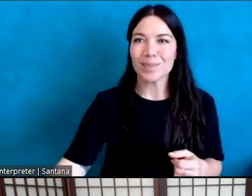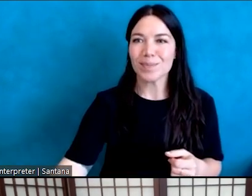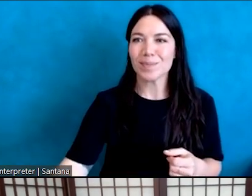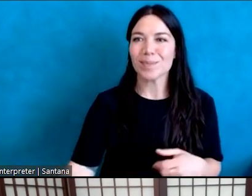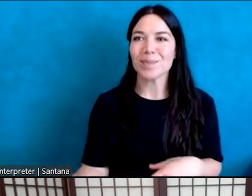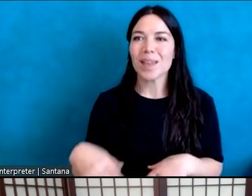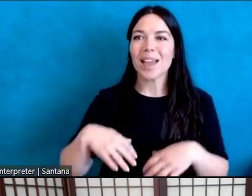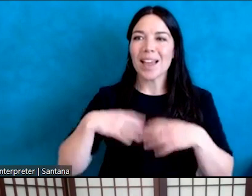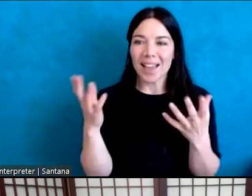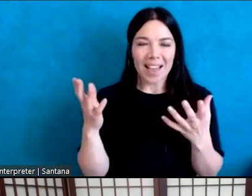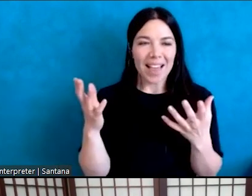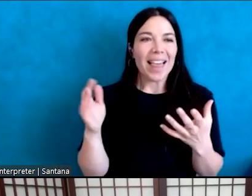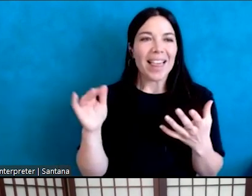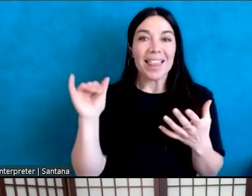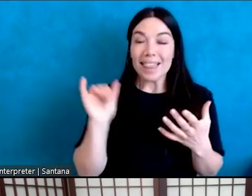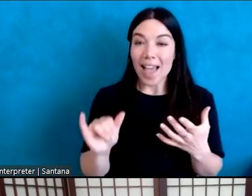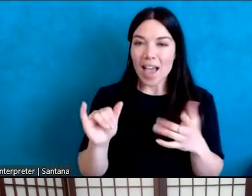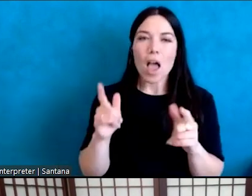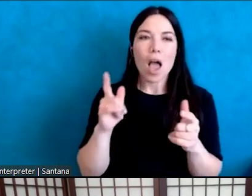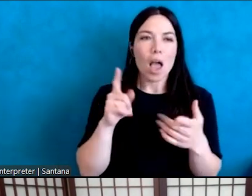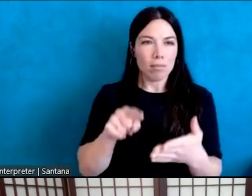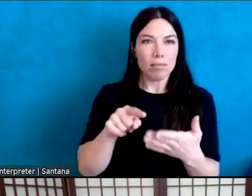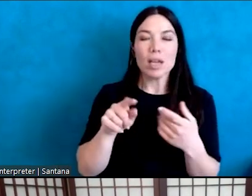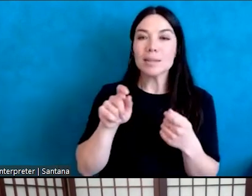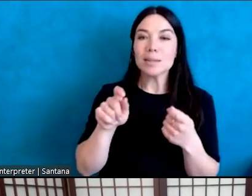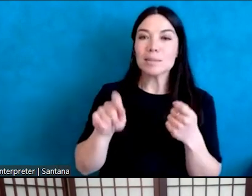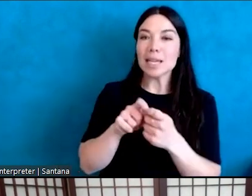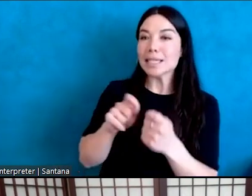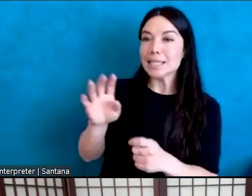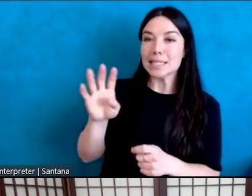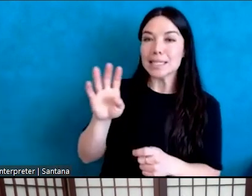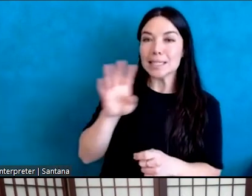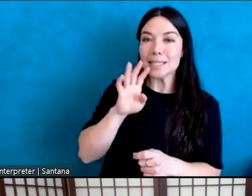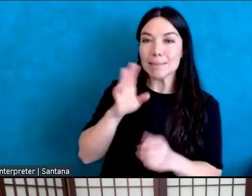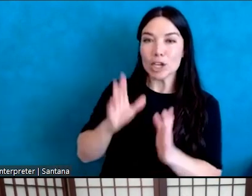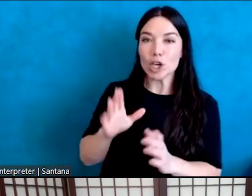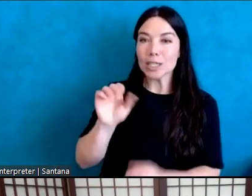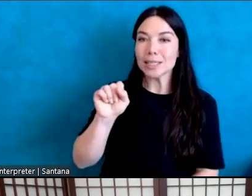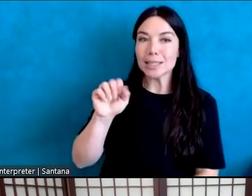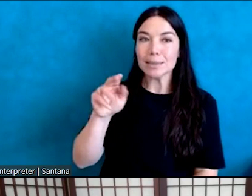How (native) speakerhood or just speakerhood is viewed and operationalized in Native North American contexts,